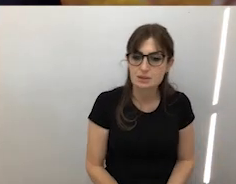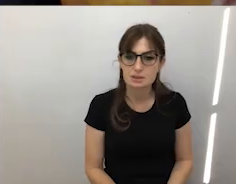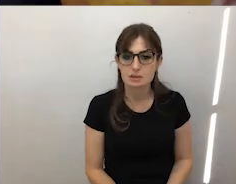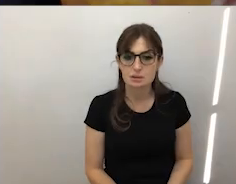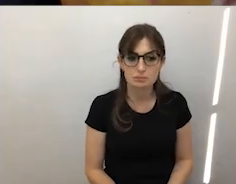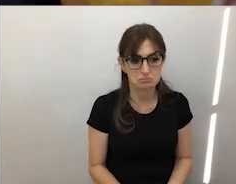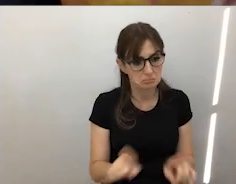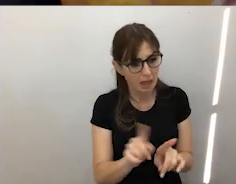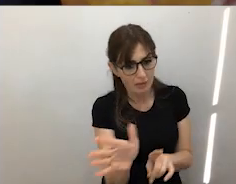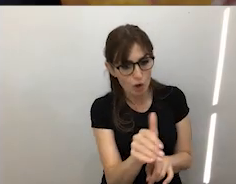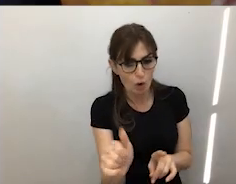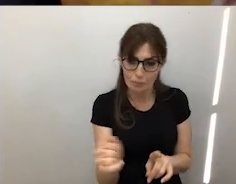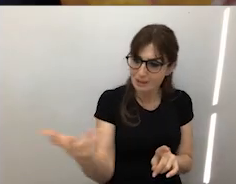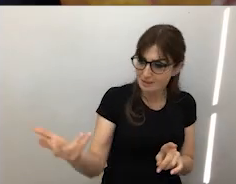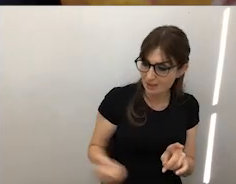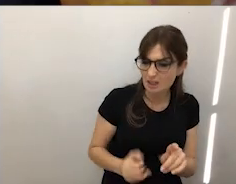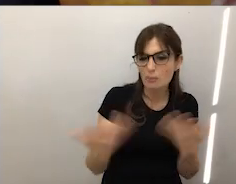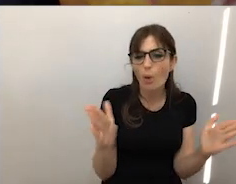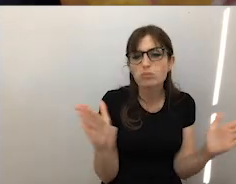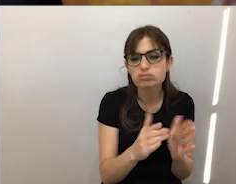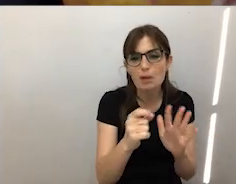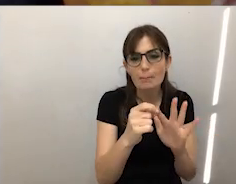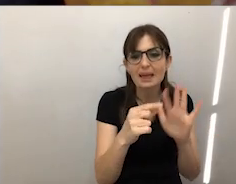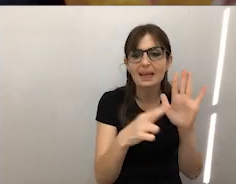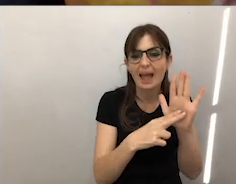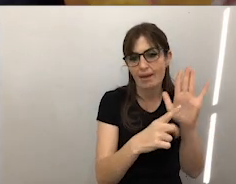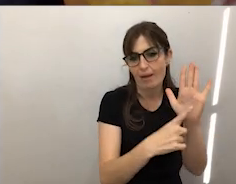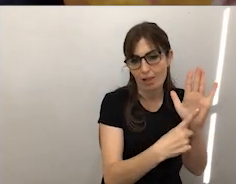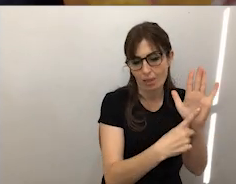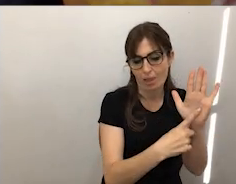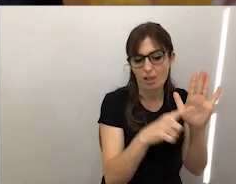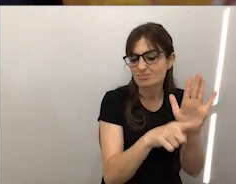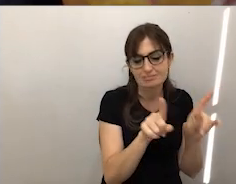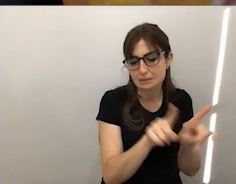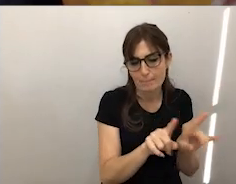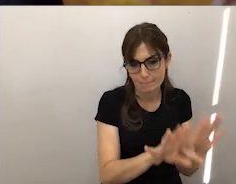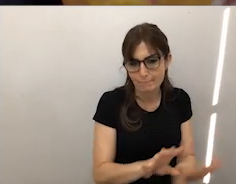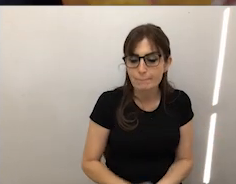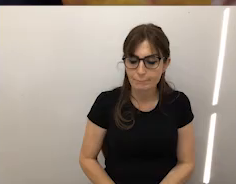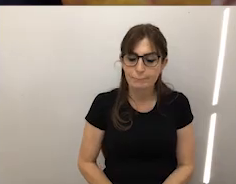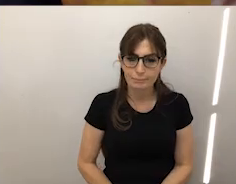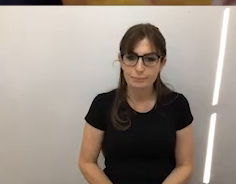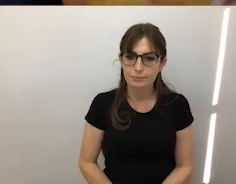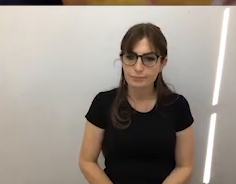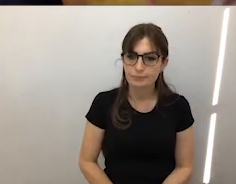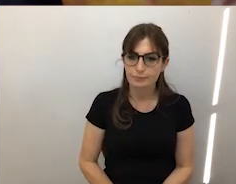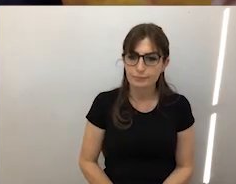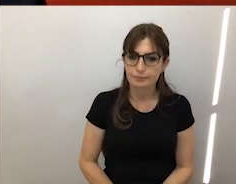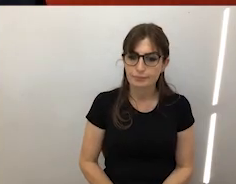and loss, and other comprehensive income or a p and l, for short They're all referring to the same document.